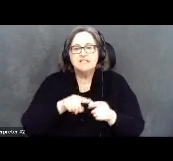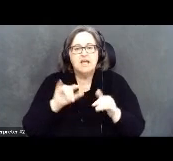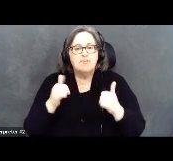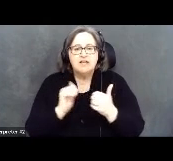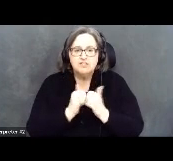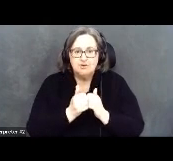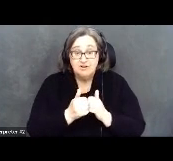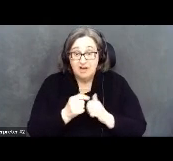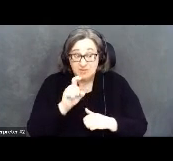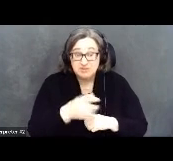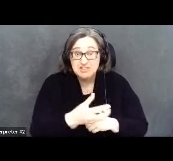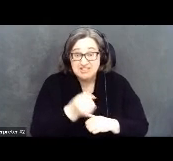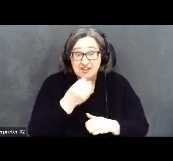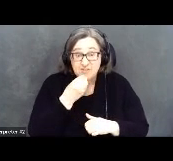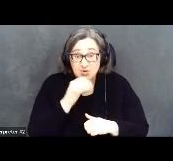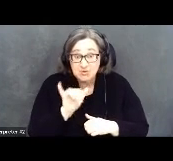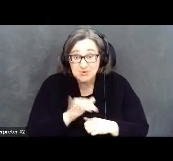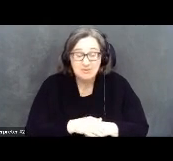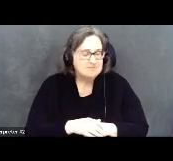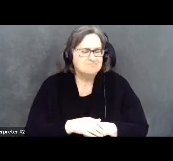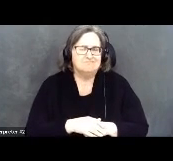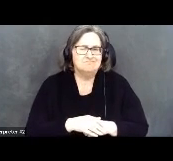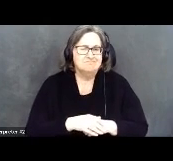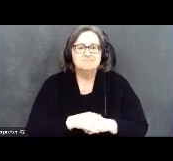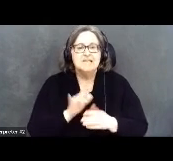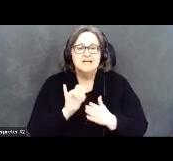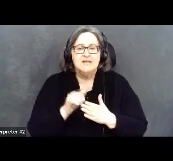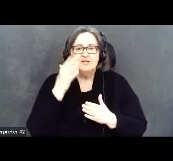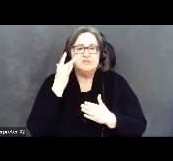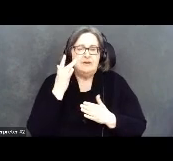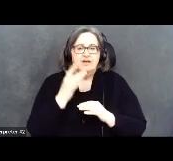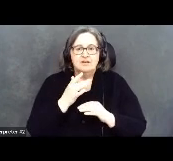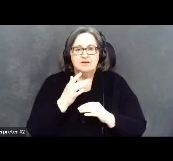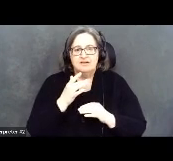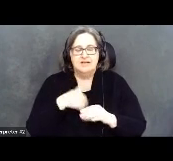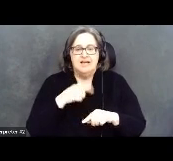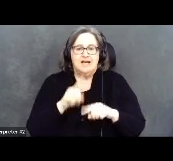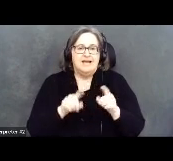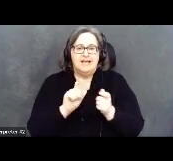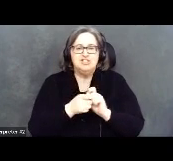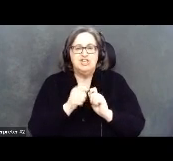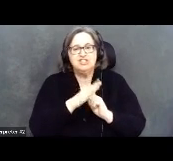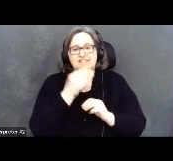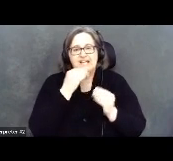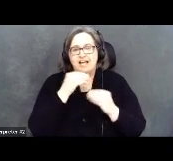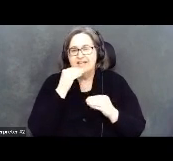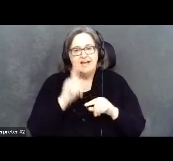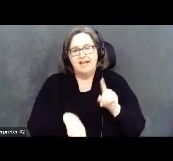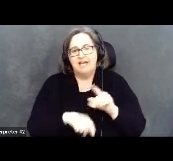Now, I am going to take his food away from him? I can't change his diet. He has to make that